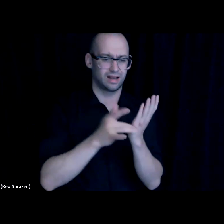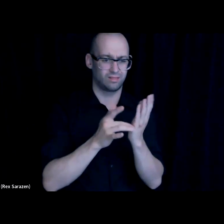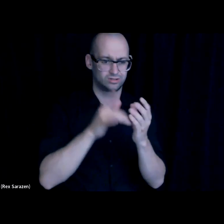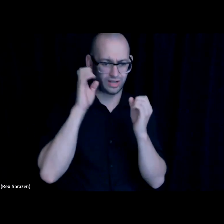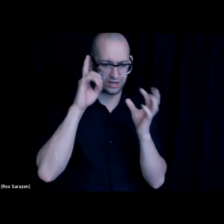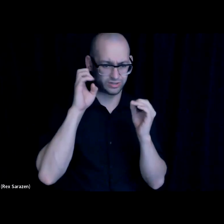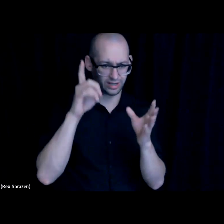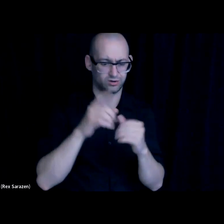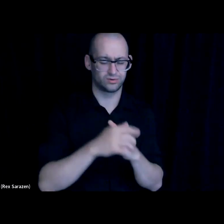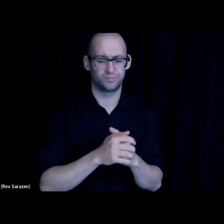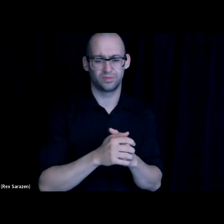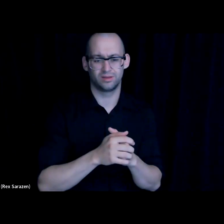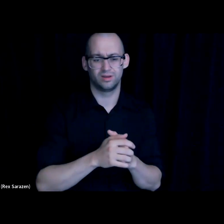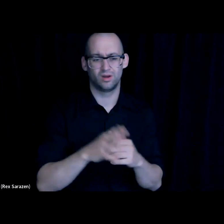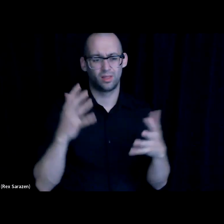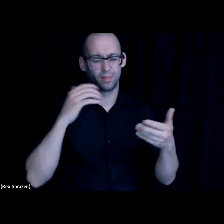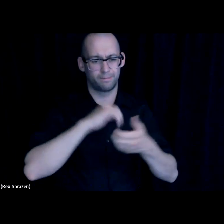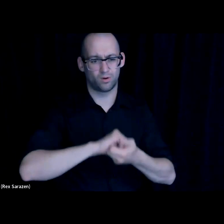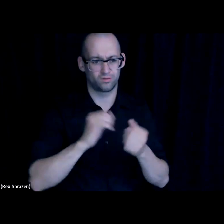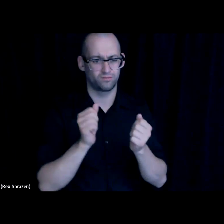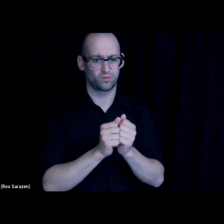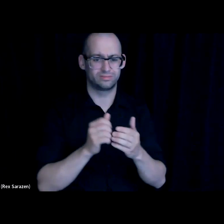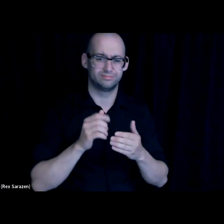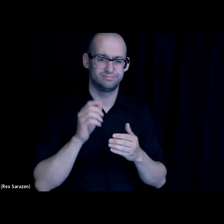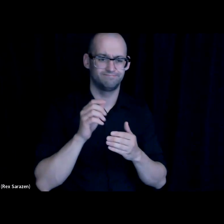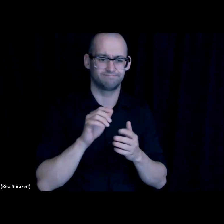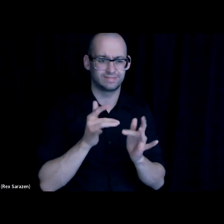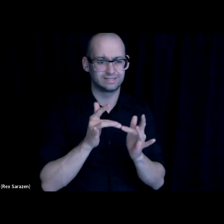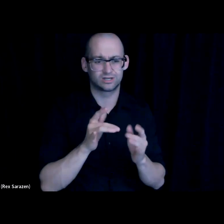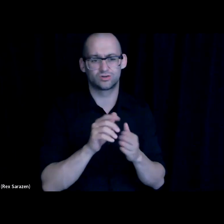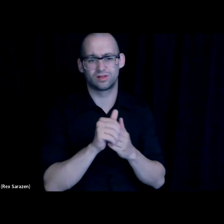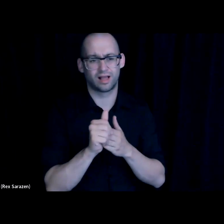partner to produce a digital learning guidance document that really kind of walks through